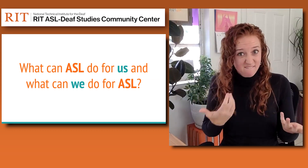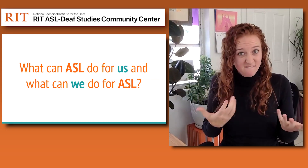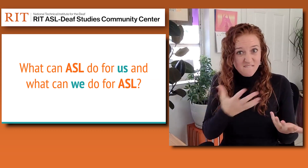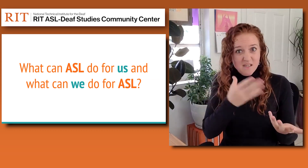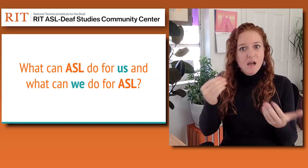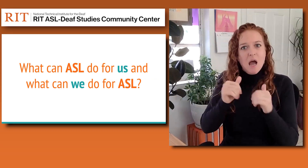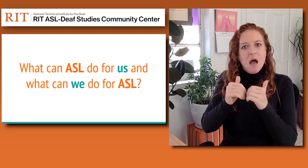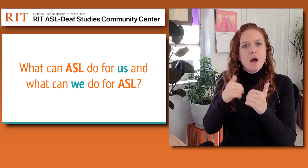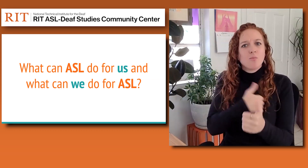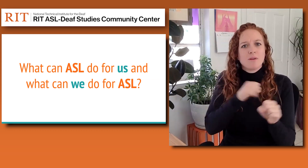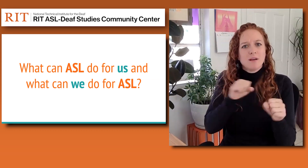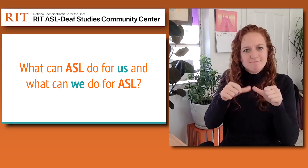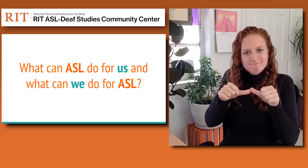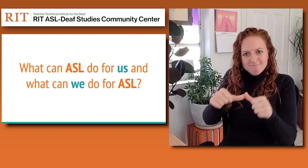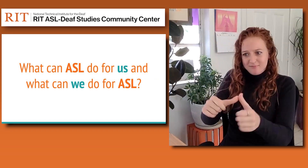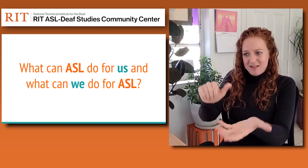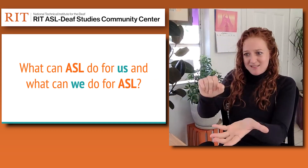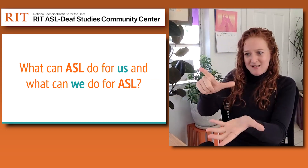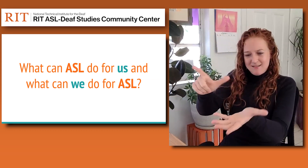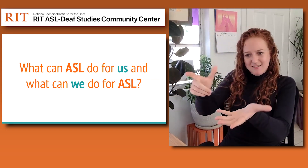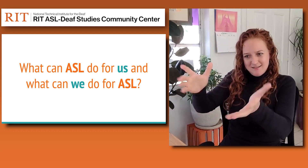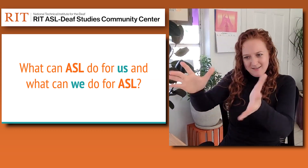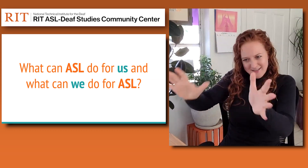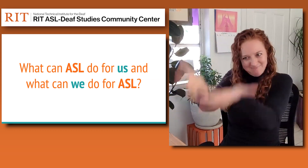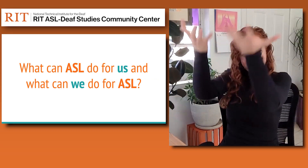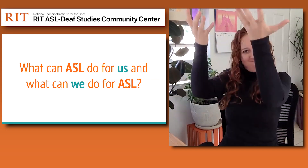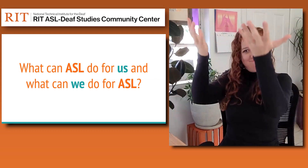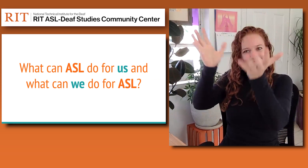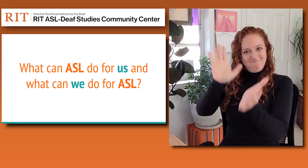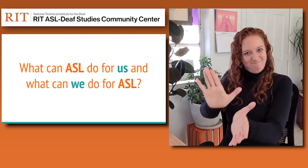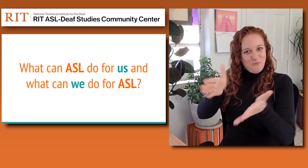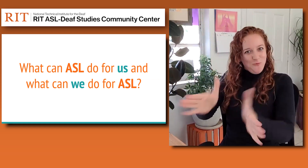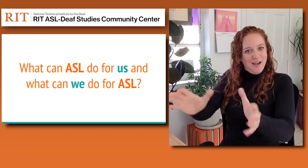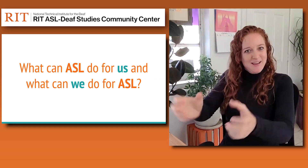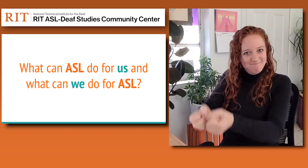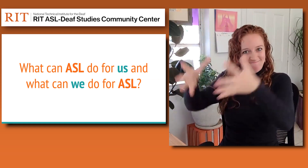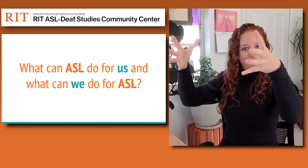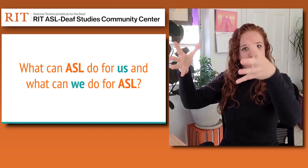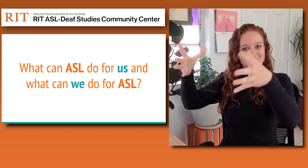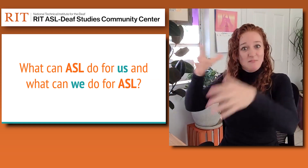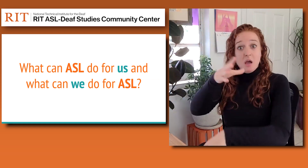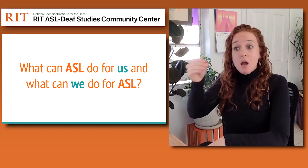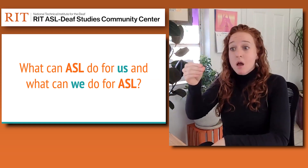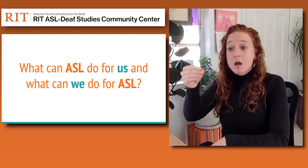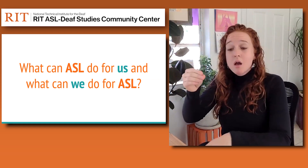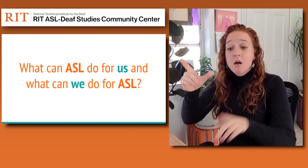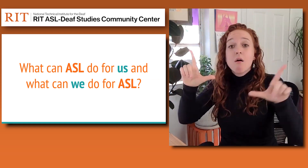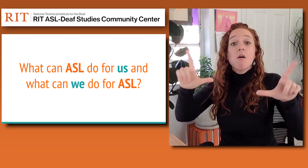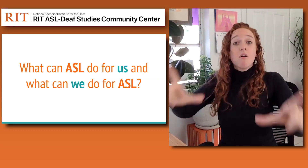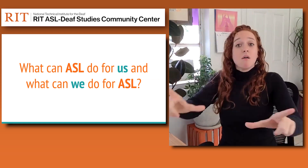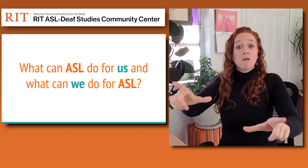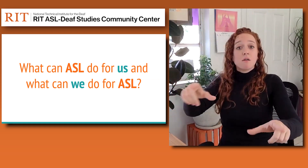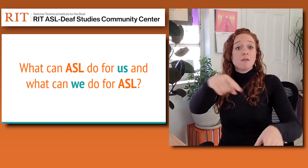the gift that it is, and continue it and uplift it in a way that will expand it?